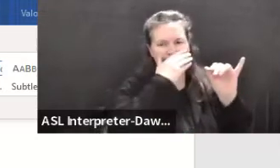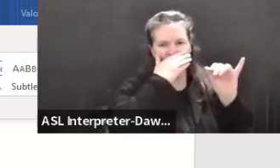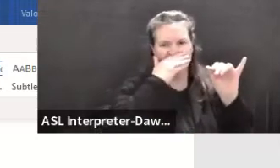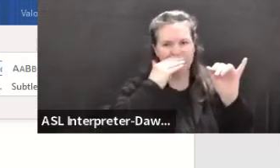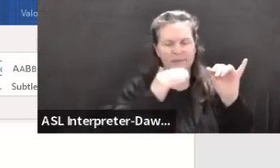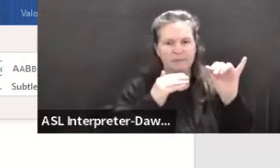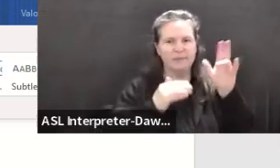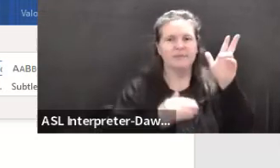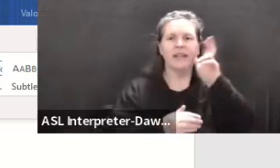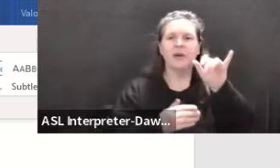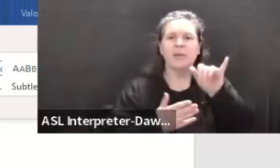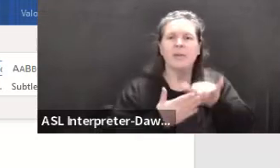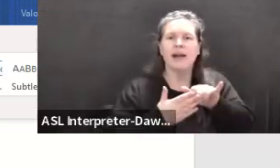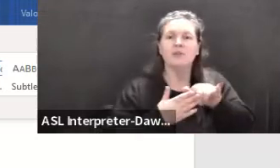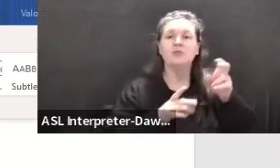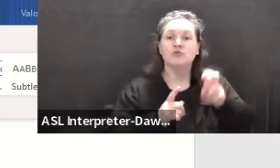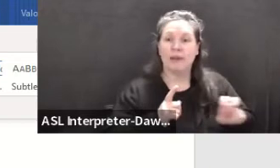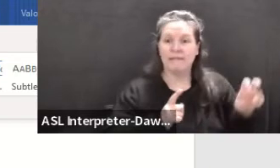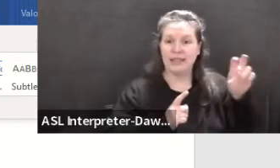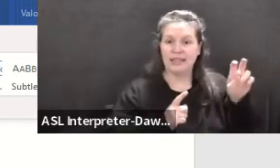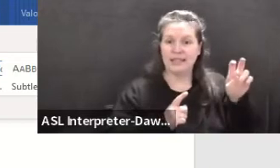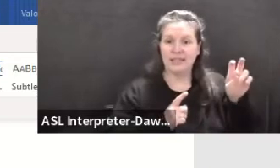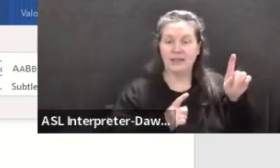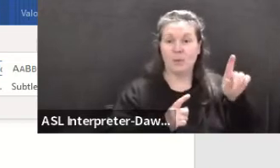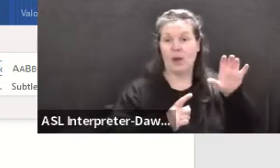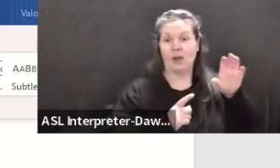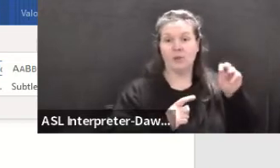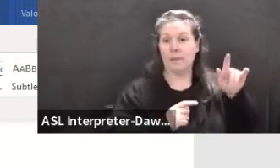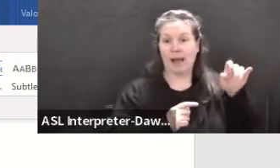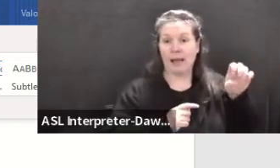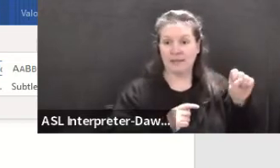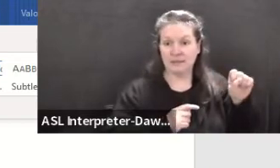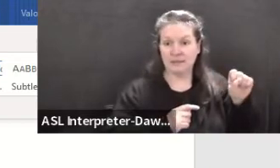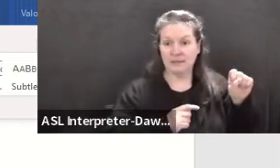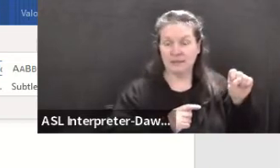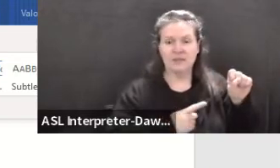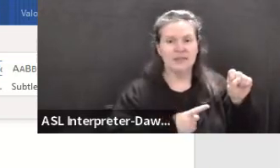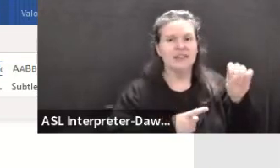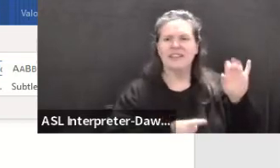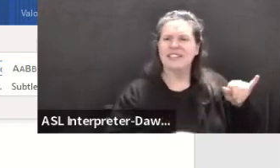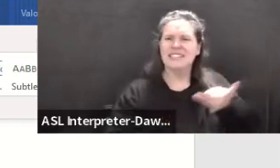I see traveling, you know, a hundred miles and this is the same thing.